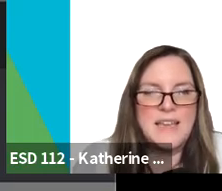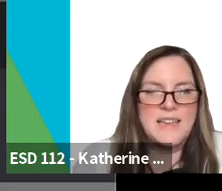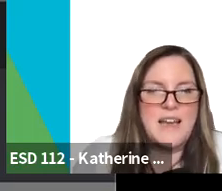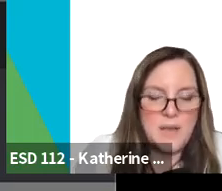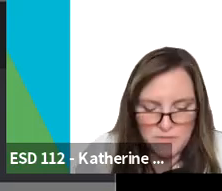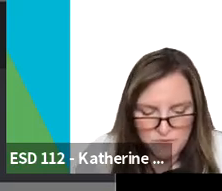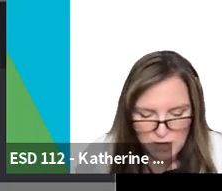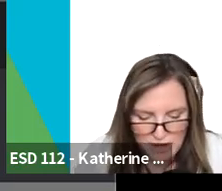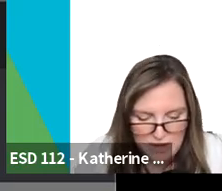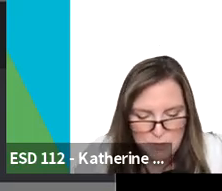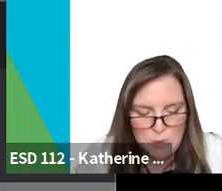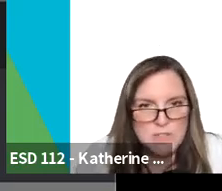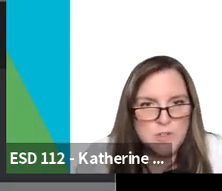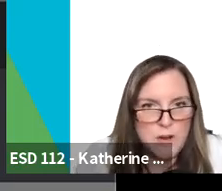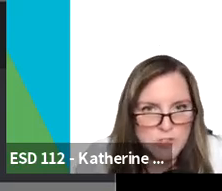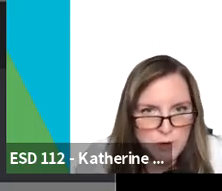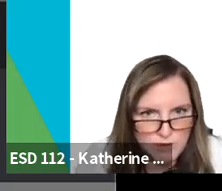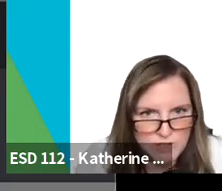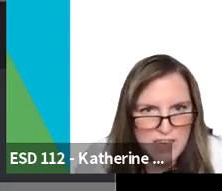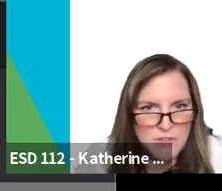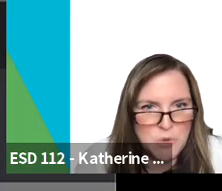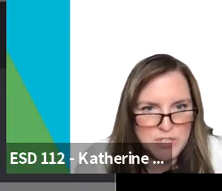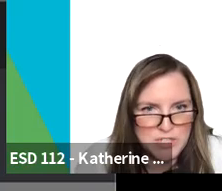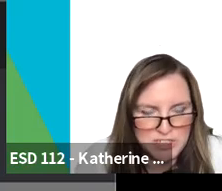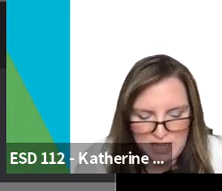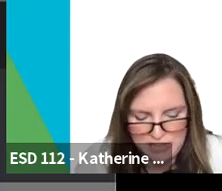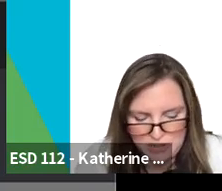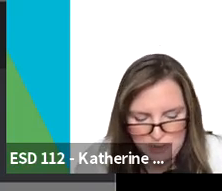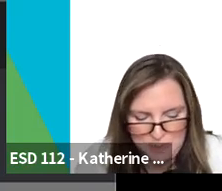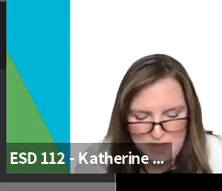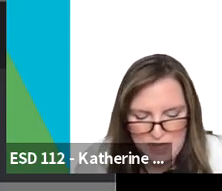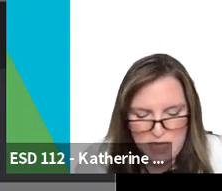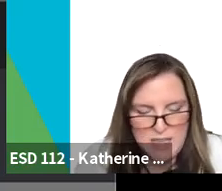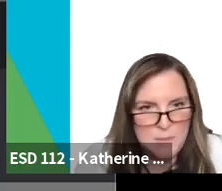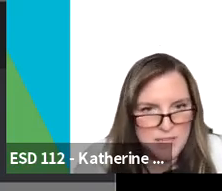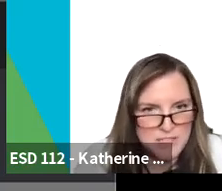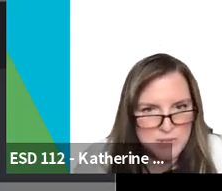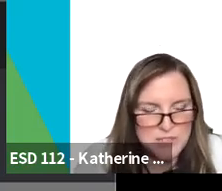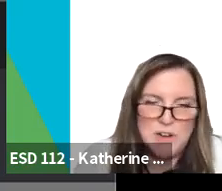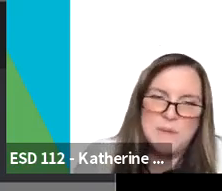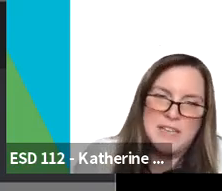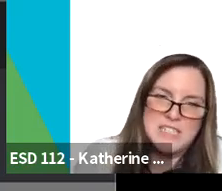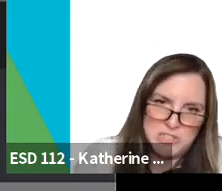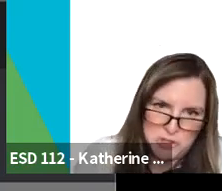ESD 112 - Katherine Livick: And now I have a very important crossroads. I have a question to answer. Am I a student or am I a teacher?